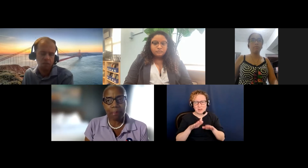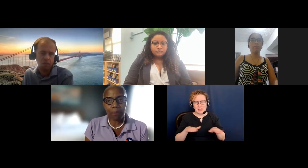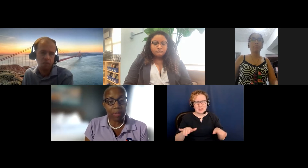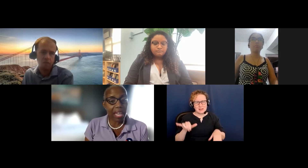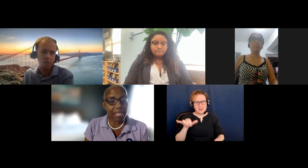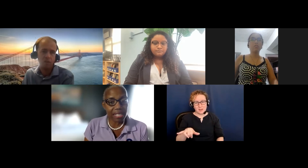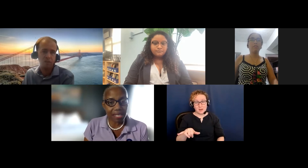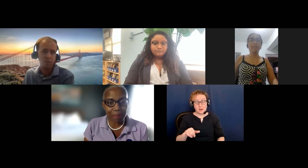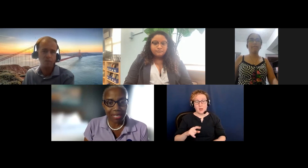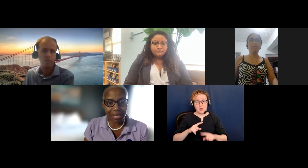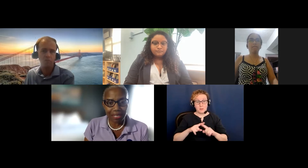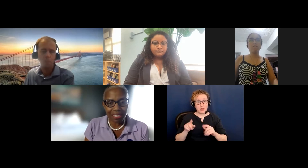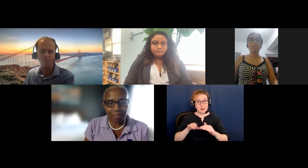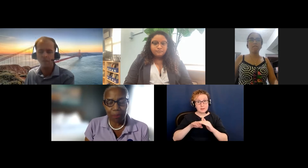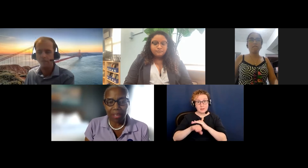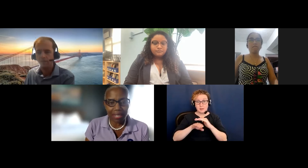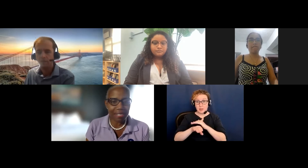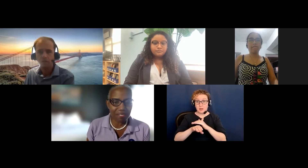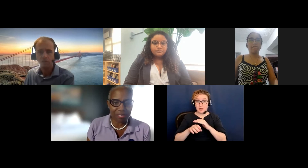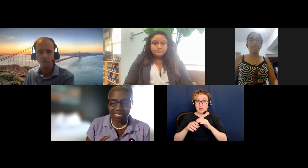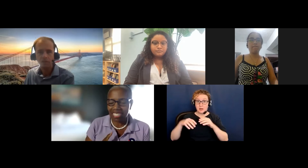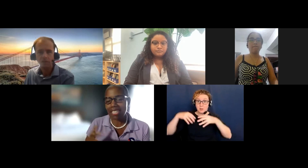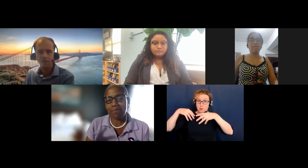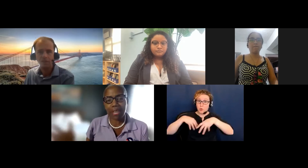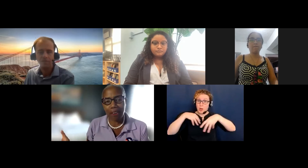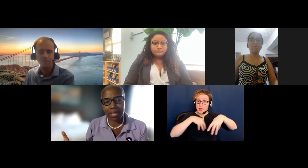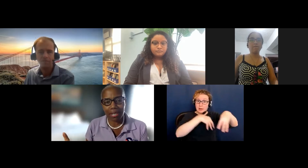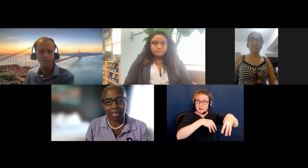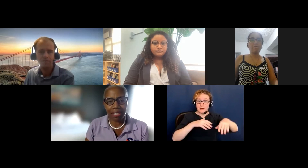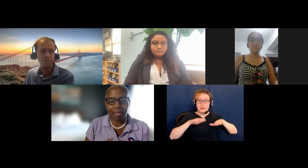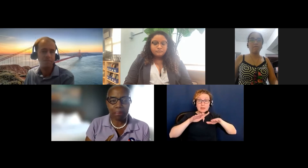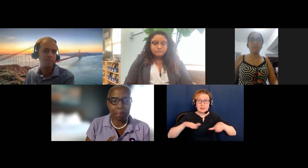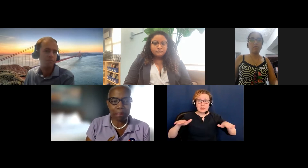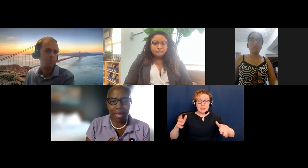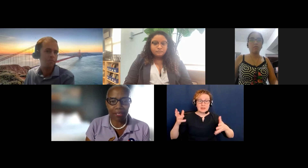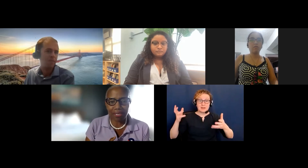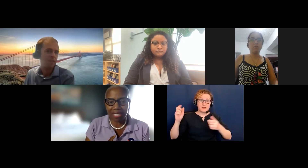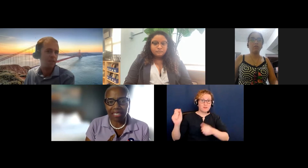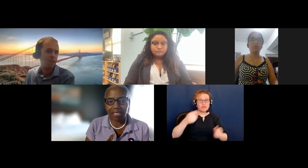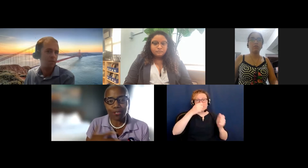When we had the accessibility parade, and the kids were carrying banners like the future